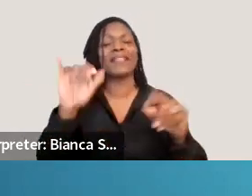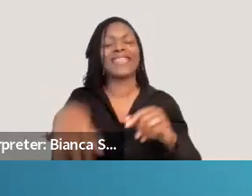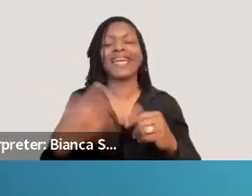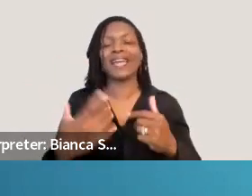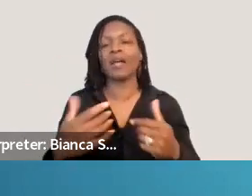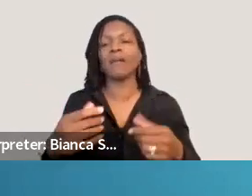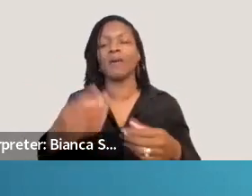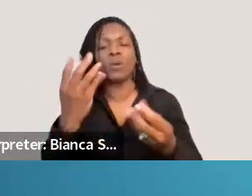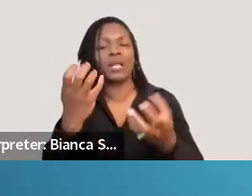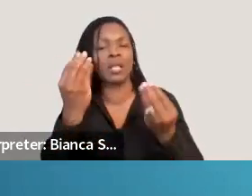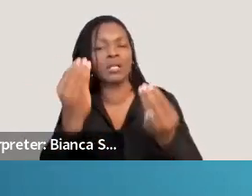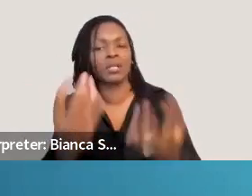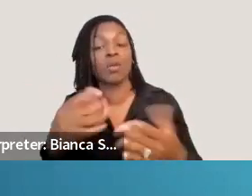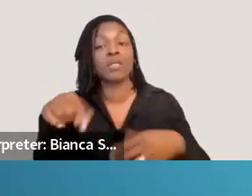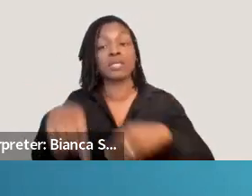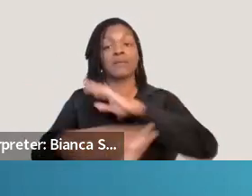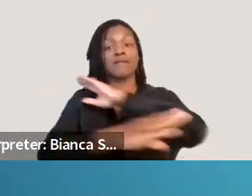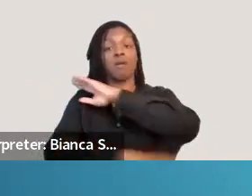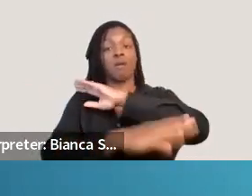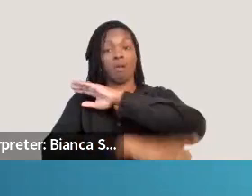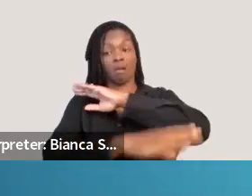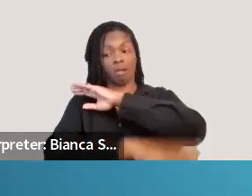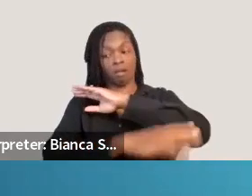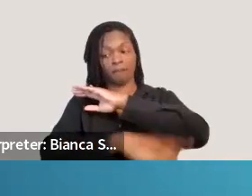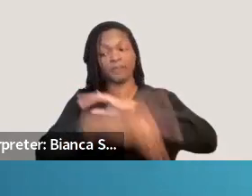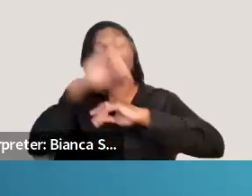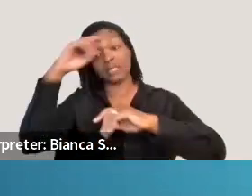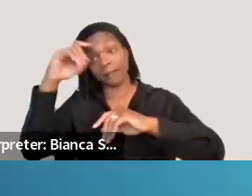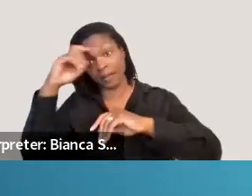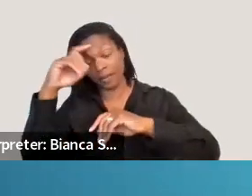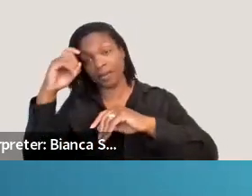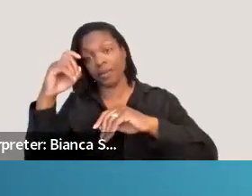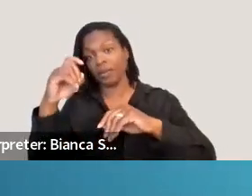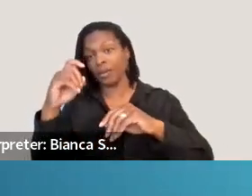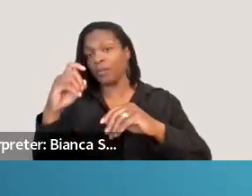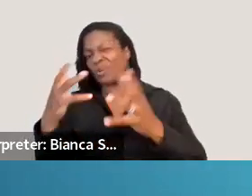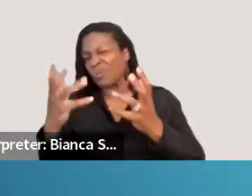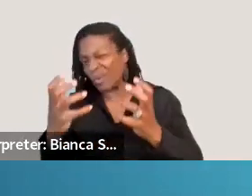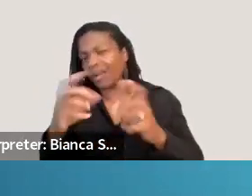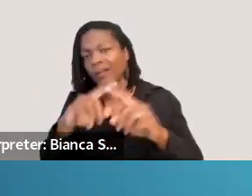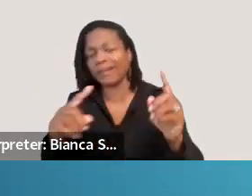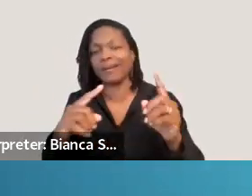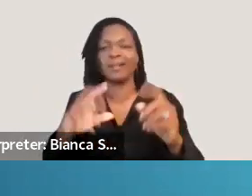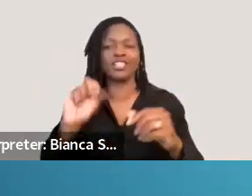Yes. So we anticipated in the summer, but, the good thing about the ship, it is dynamic.